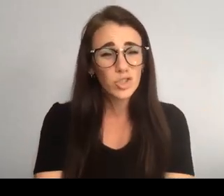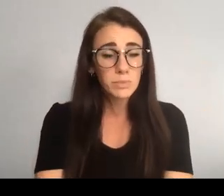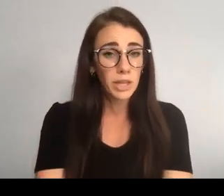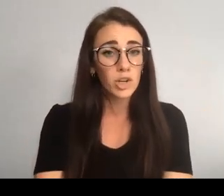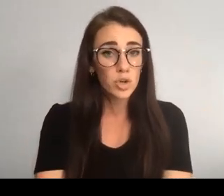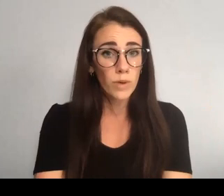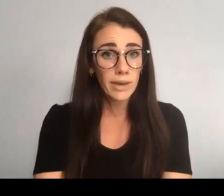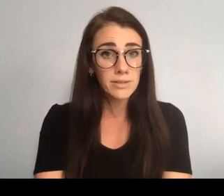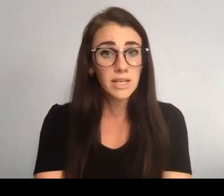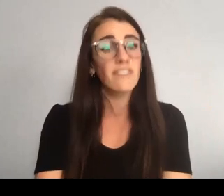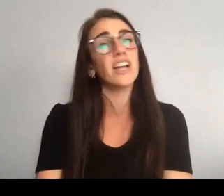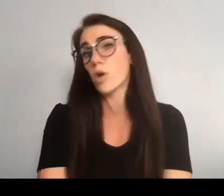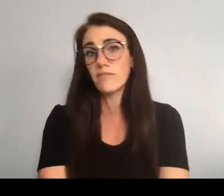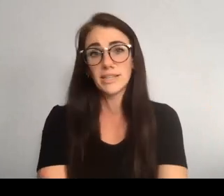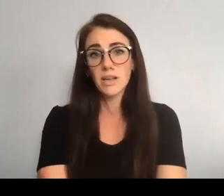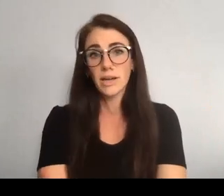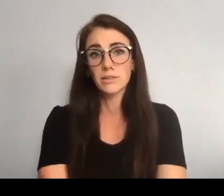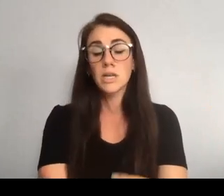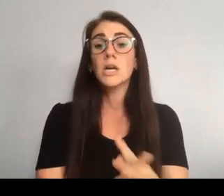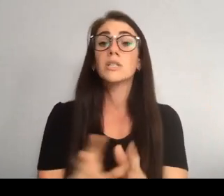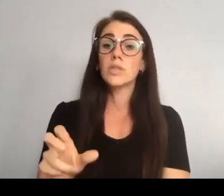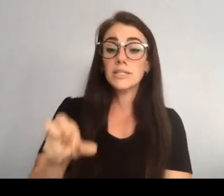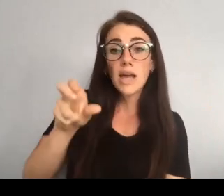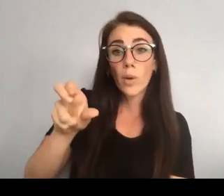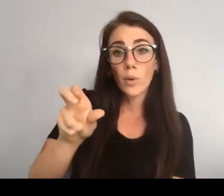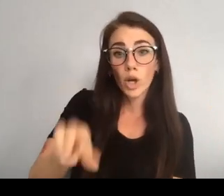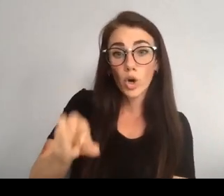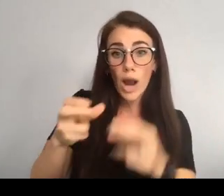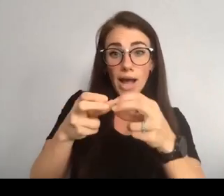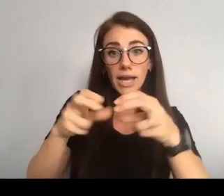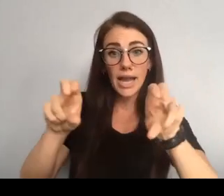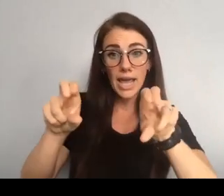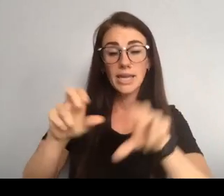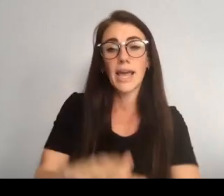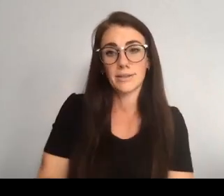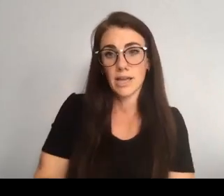just playing charades if I don't have any signs. So, this is how we would crack an egg in ASL